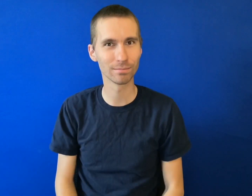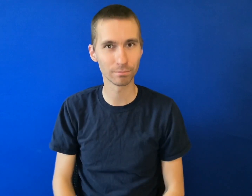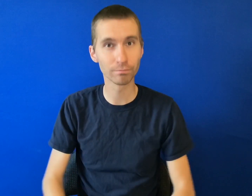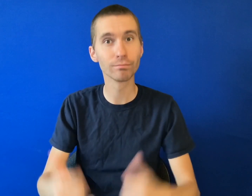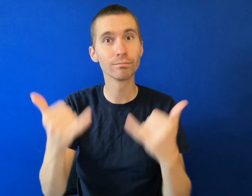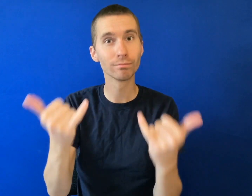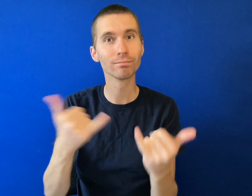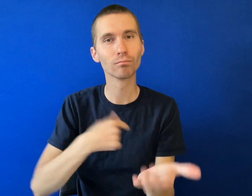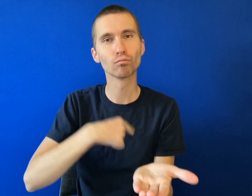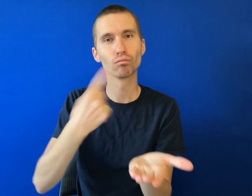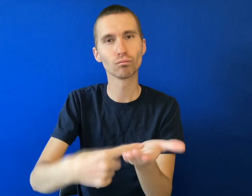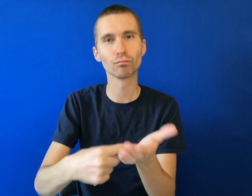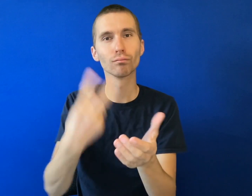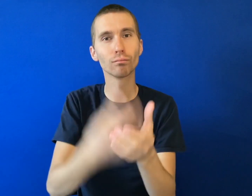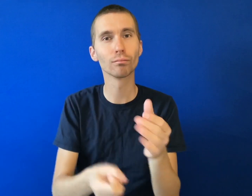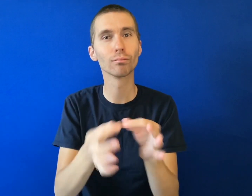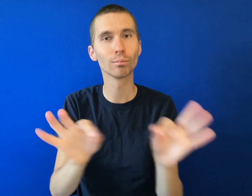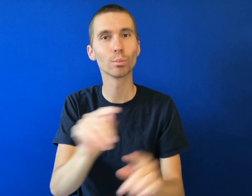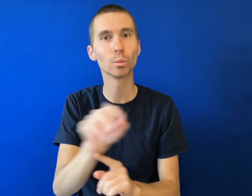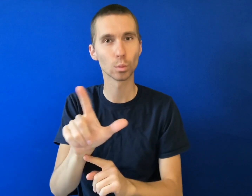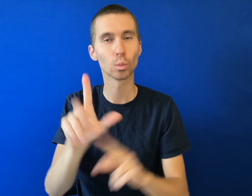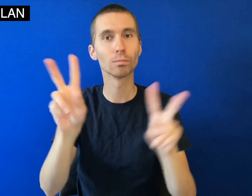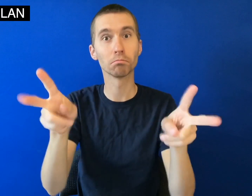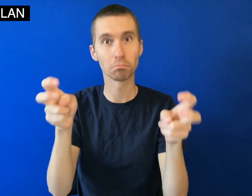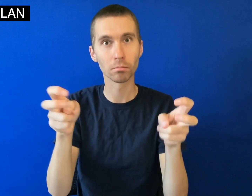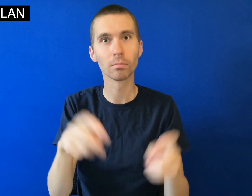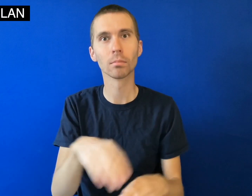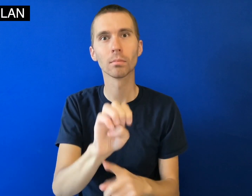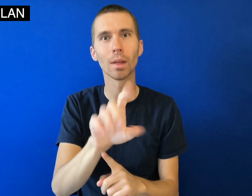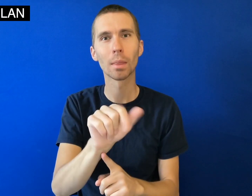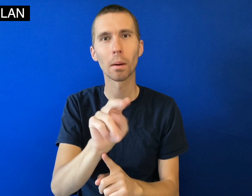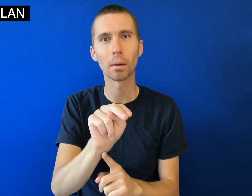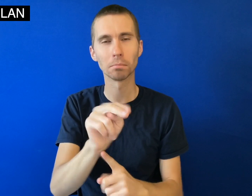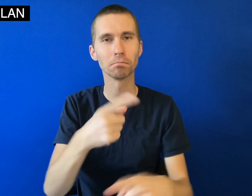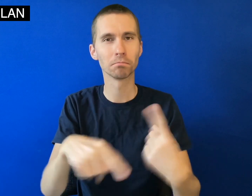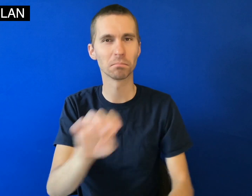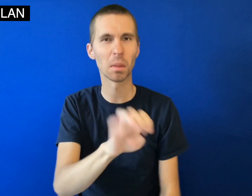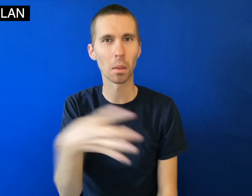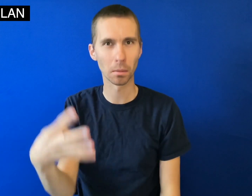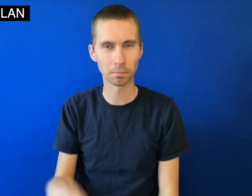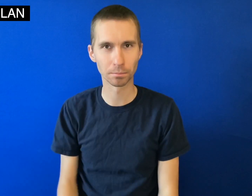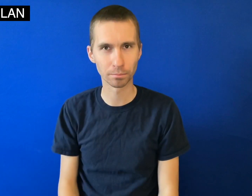In this video, I will discuss a bilingual tool called "ELAN" which is signed in this way.